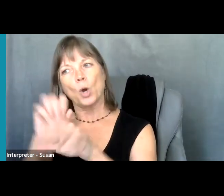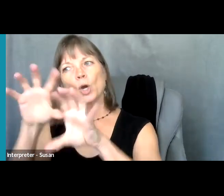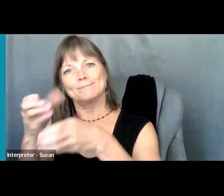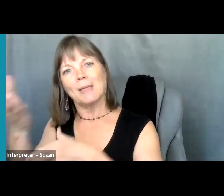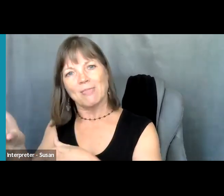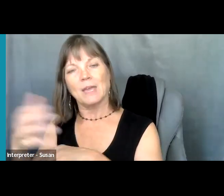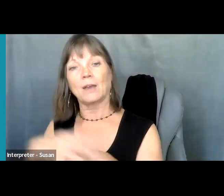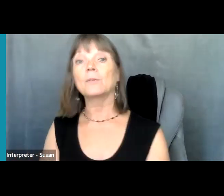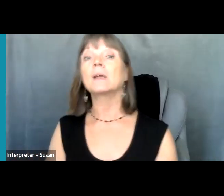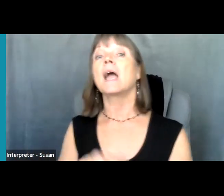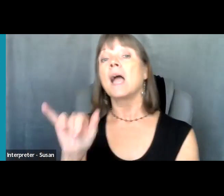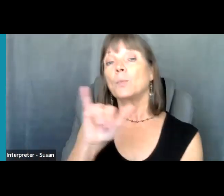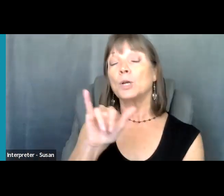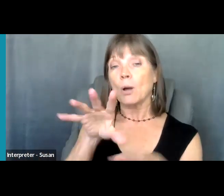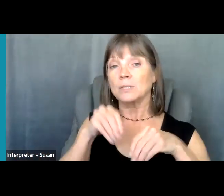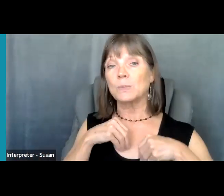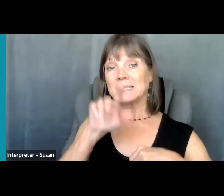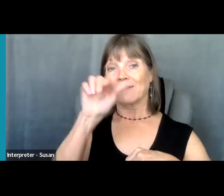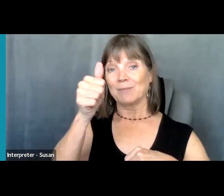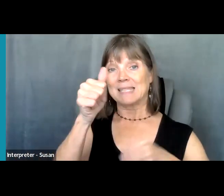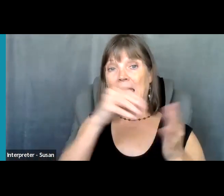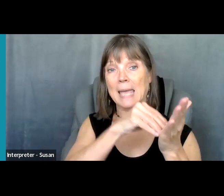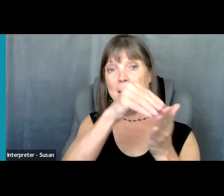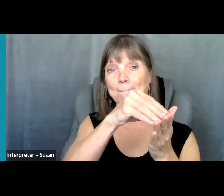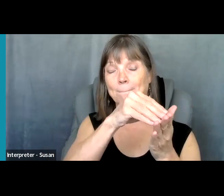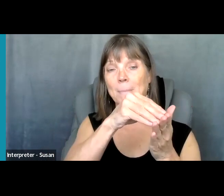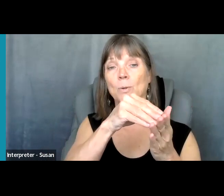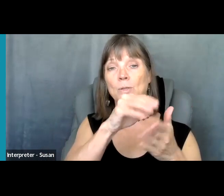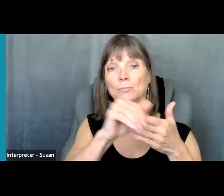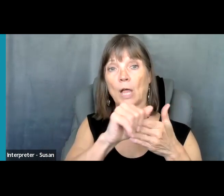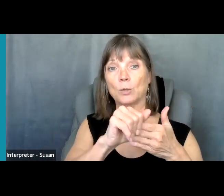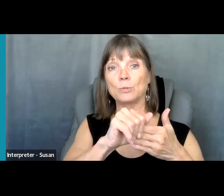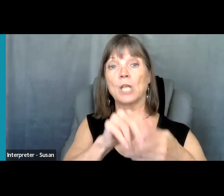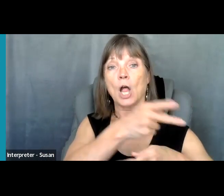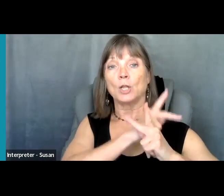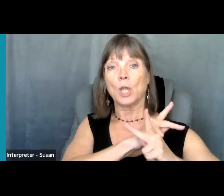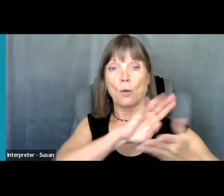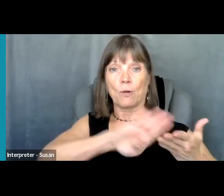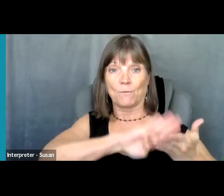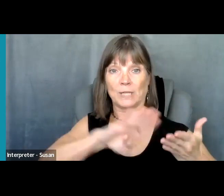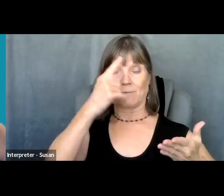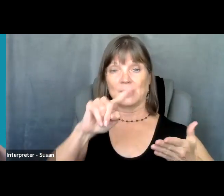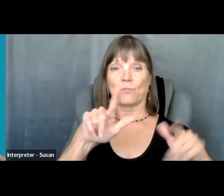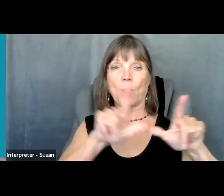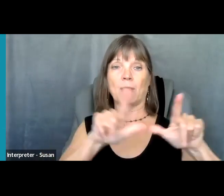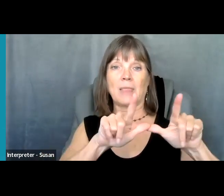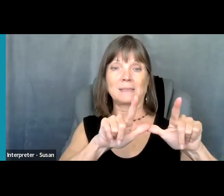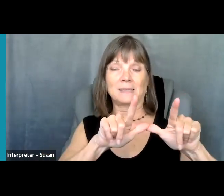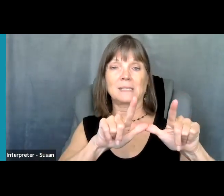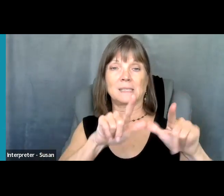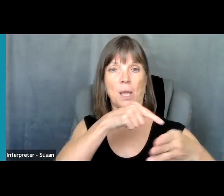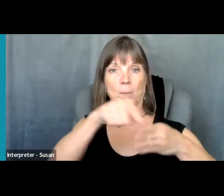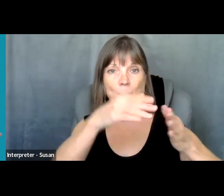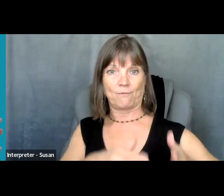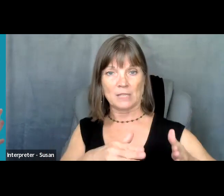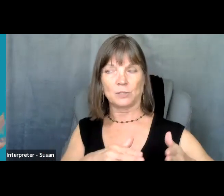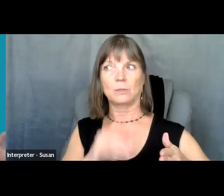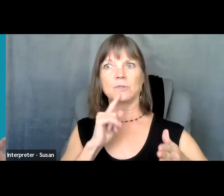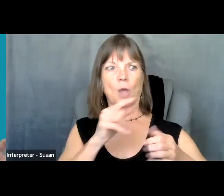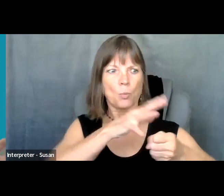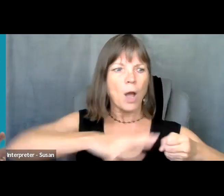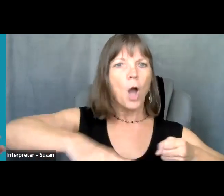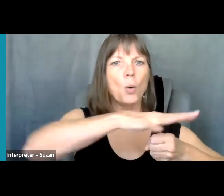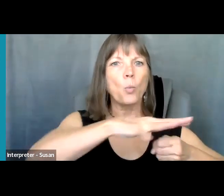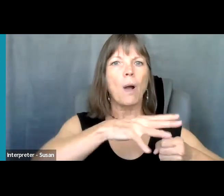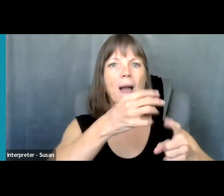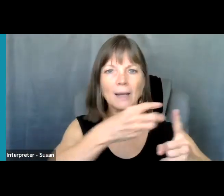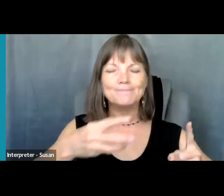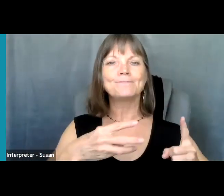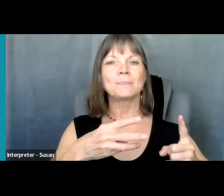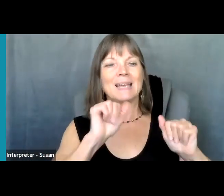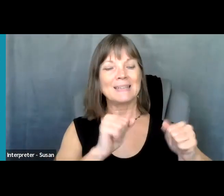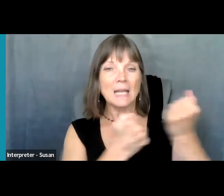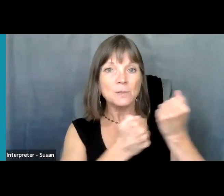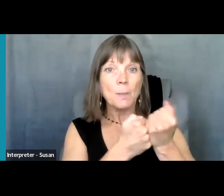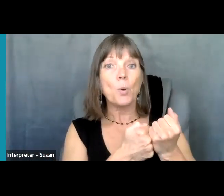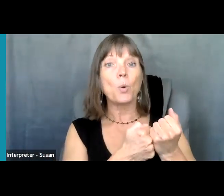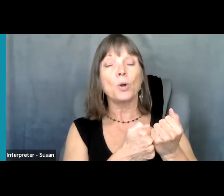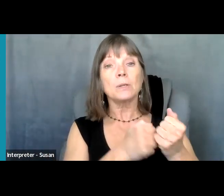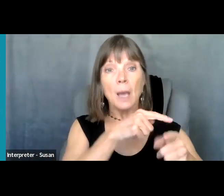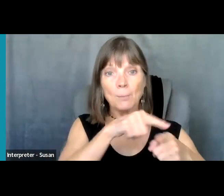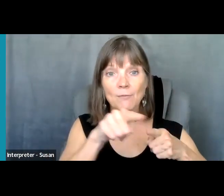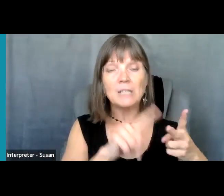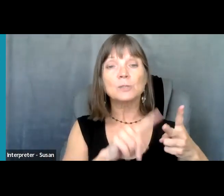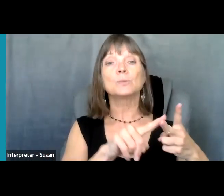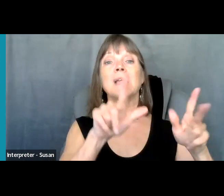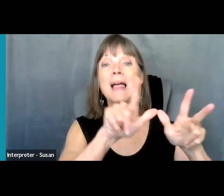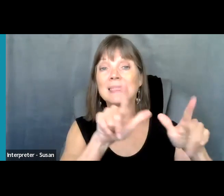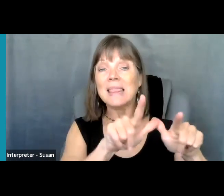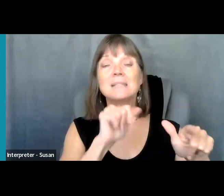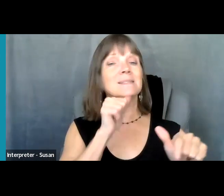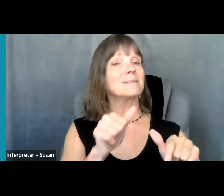Kelly Crosbie (she/her): and we got an additional ten million dollars in loan forgiveness programs for licensed behavioral health professionals. So a variety of wide variety where we'll be able to support direct support professionals, unlicensed professionals, licensed professionals to super excited